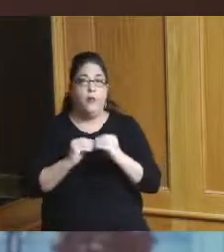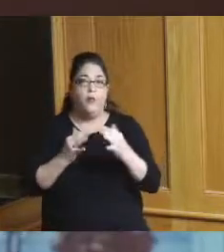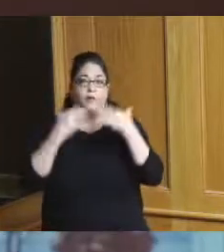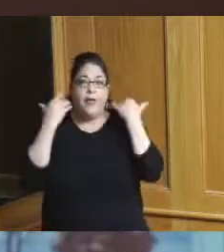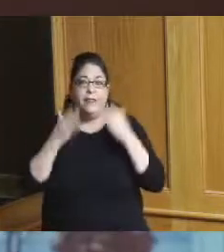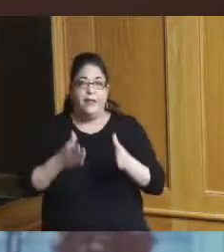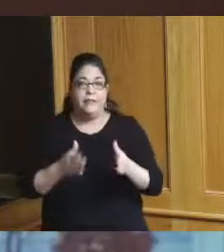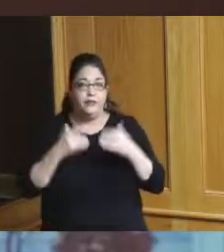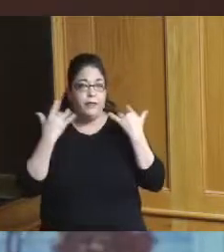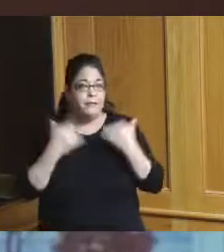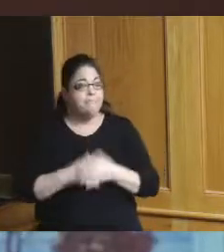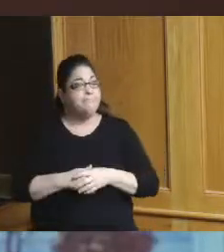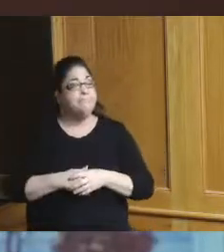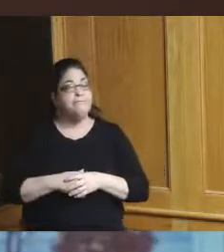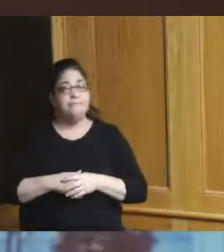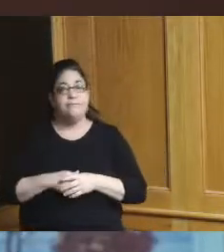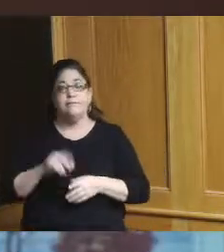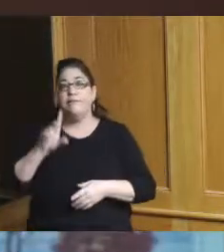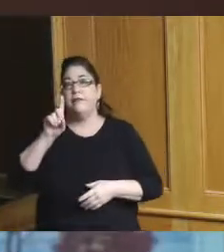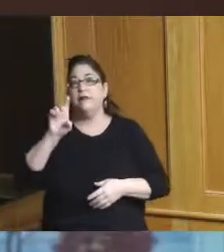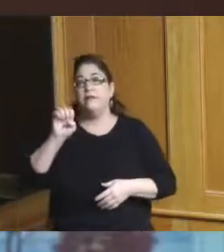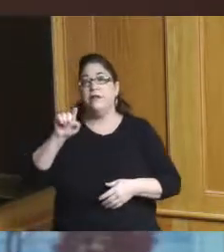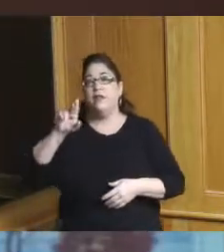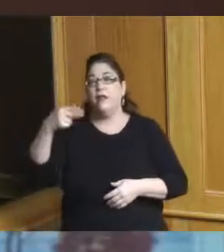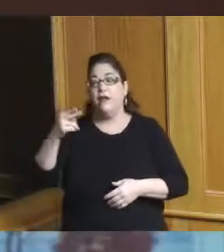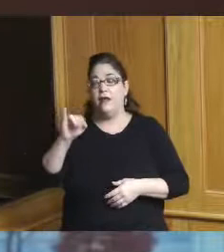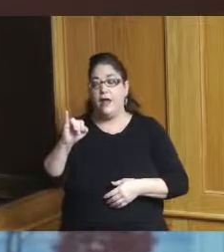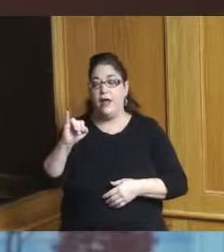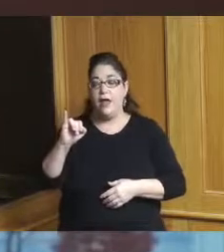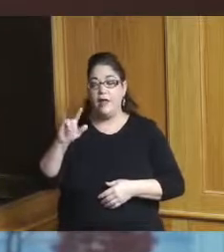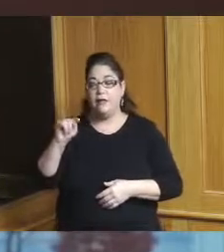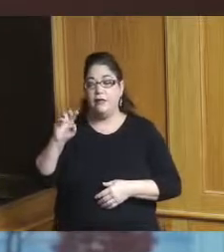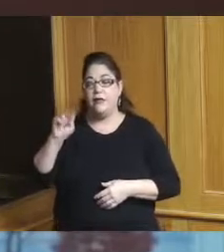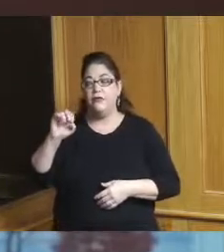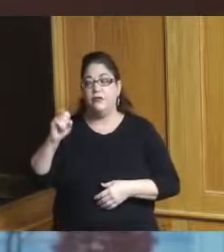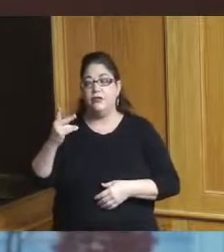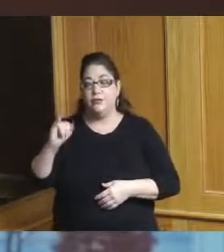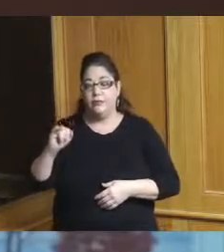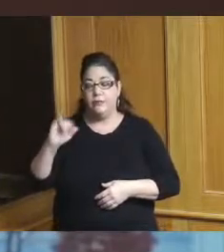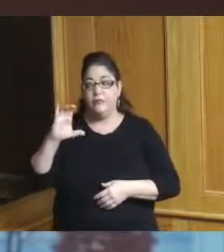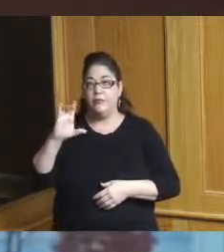here's a project in Delhi Township where they used some of their CDBG